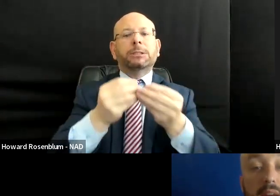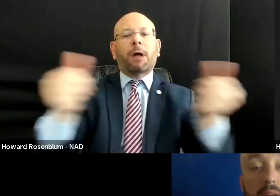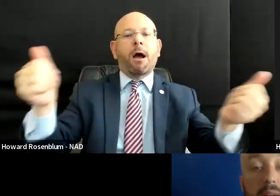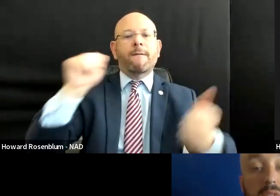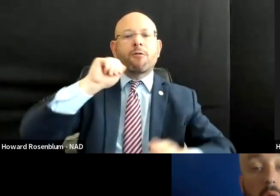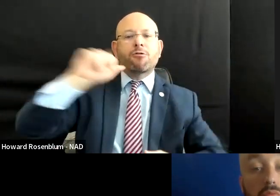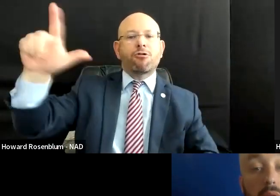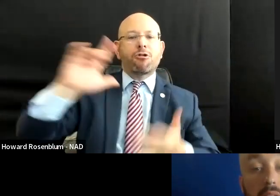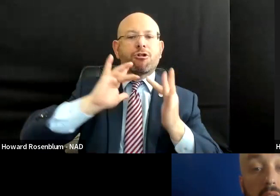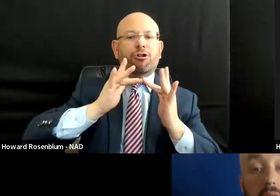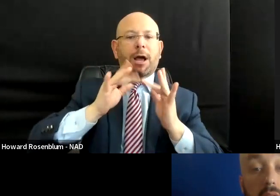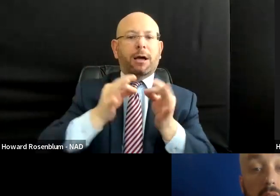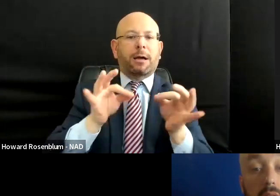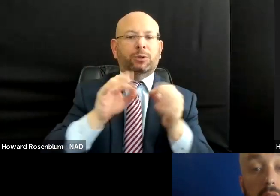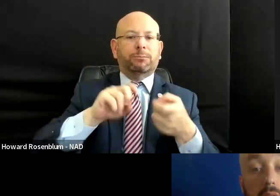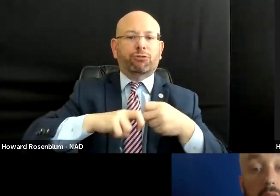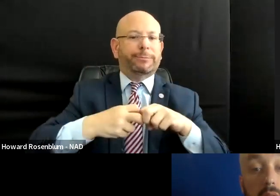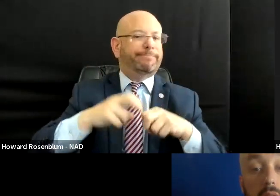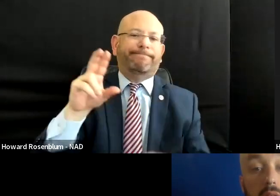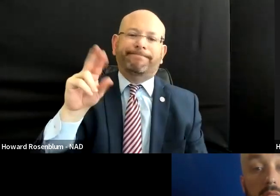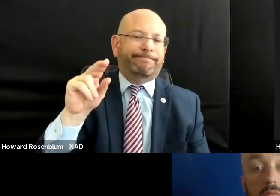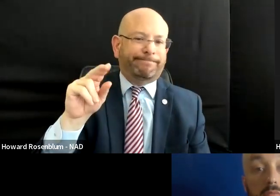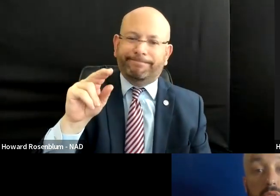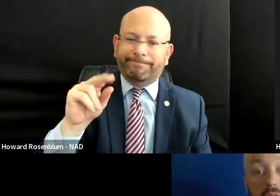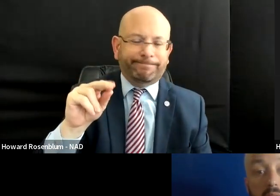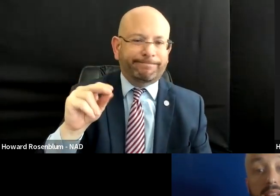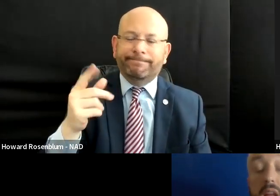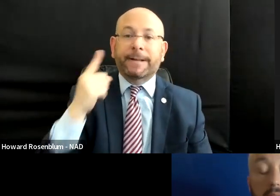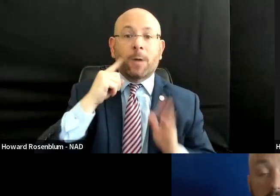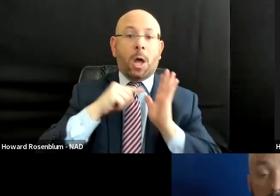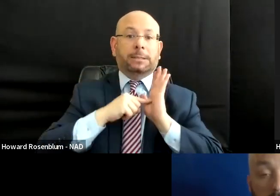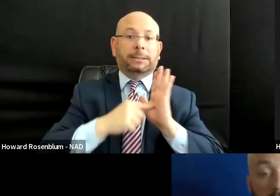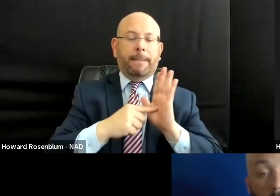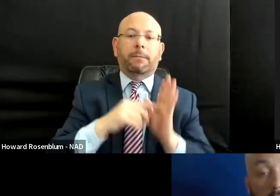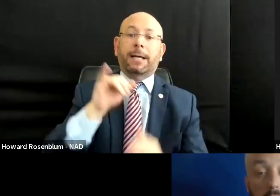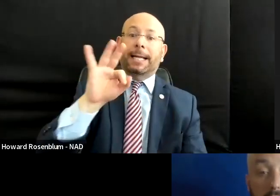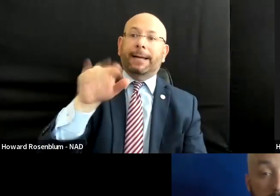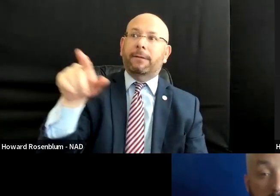changed the landscape and improved the lives of disabled